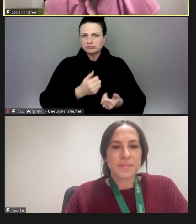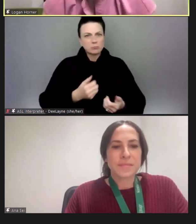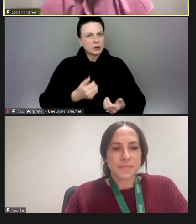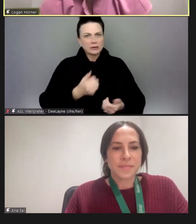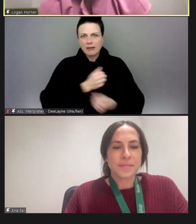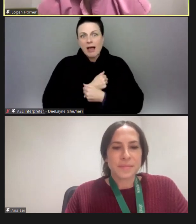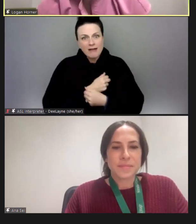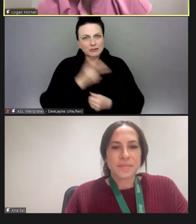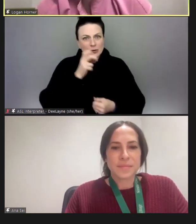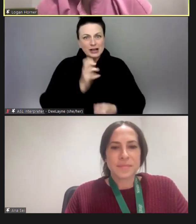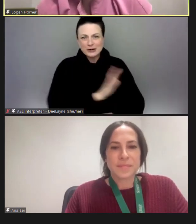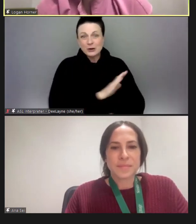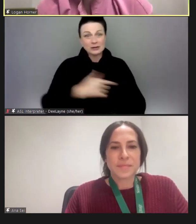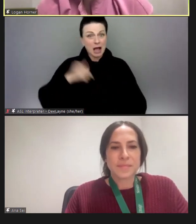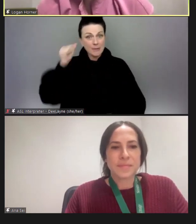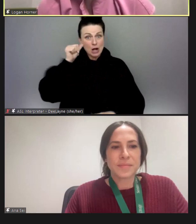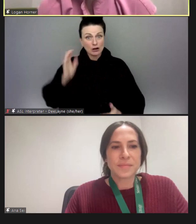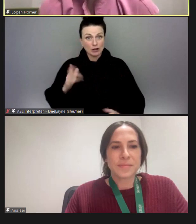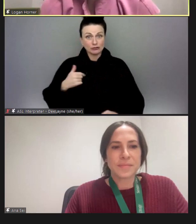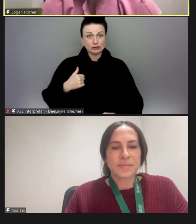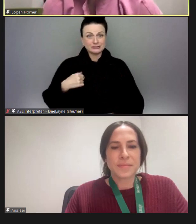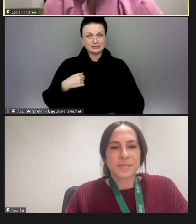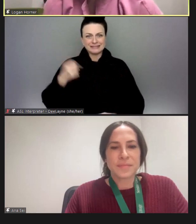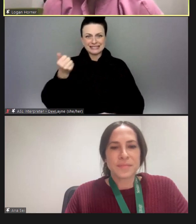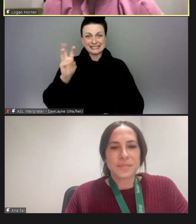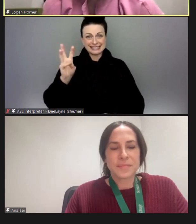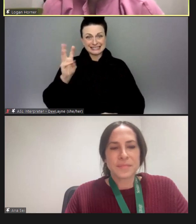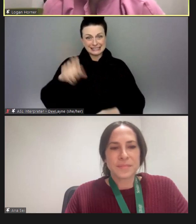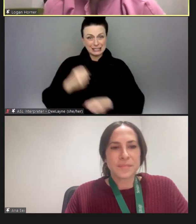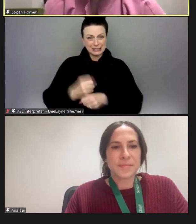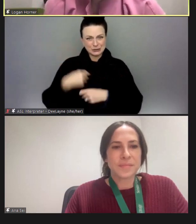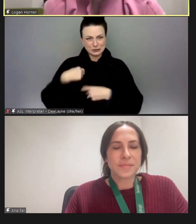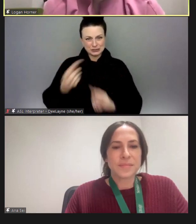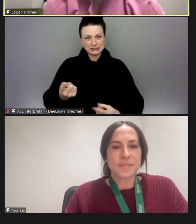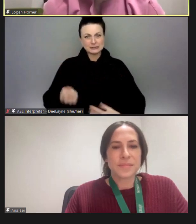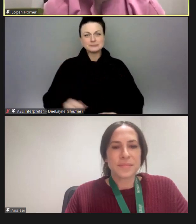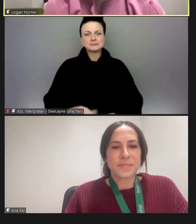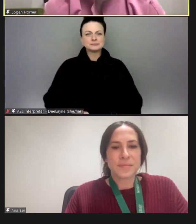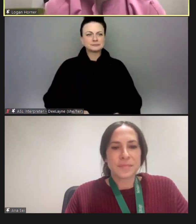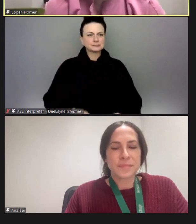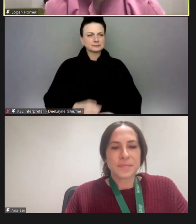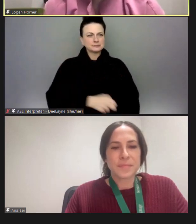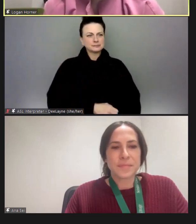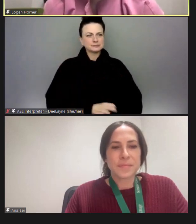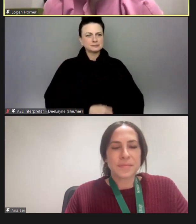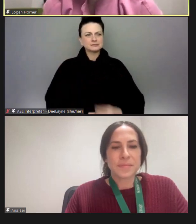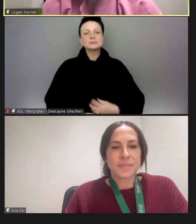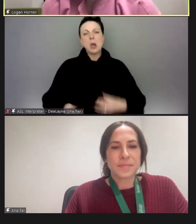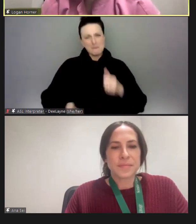audiologist for 16 years and most of